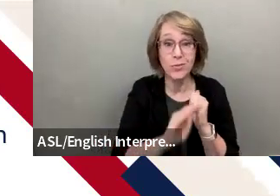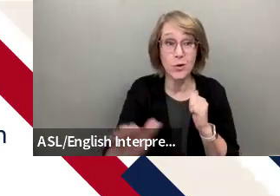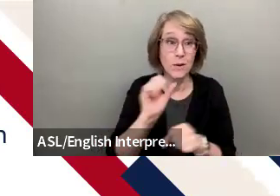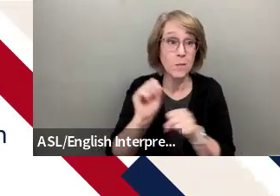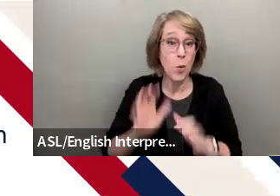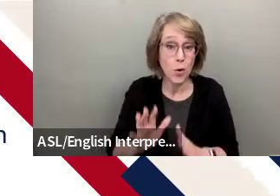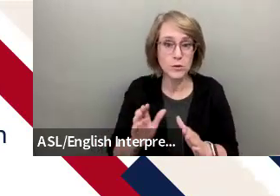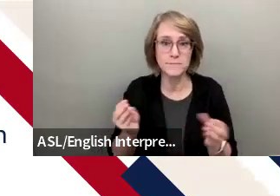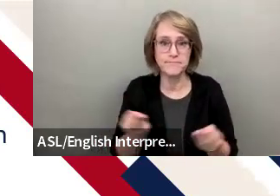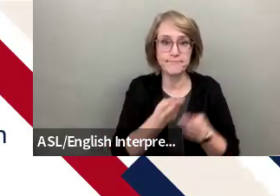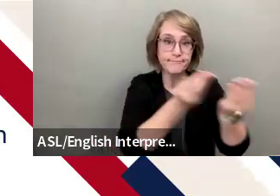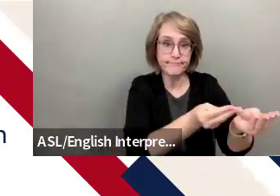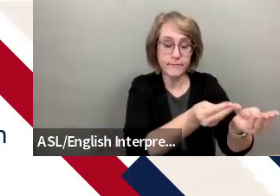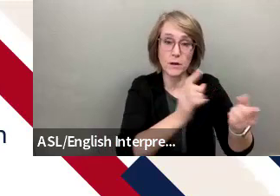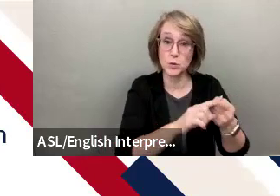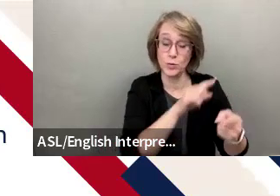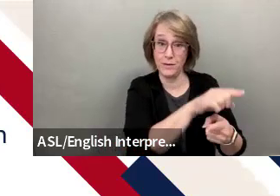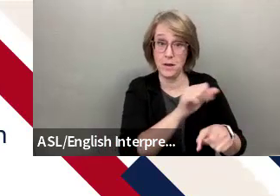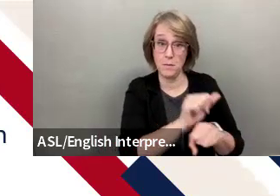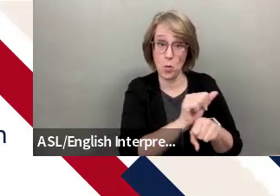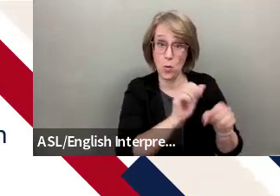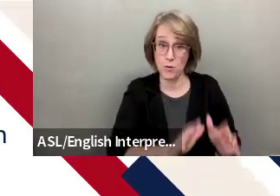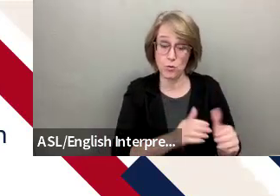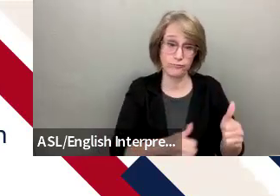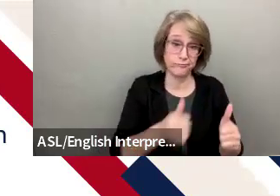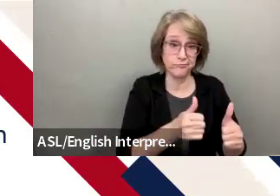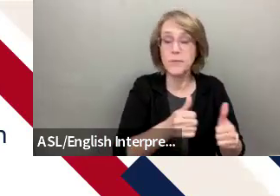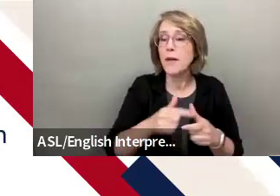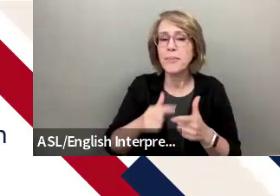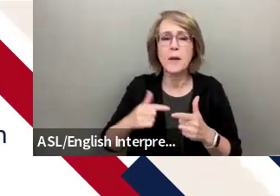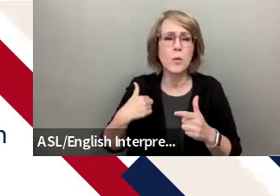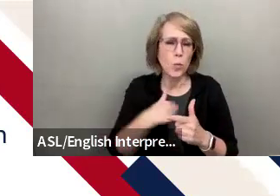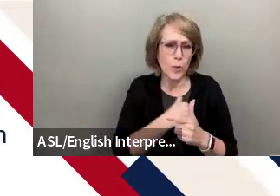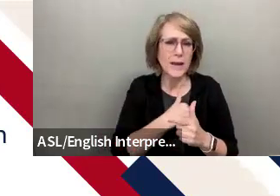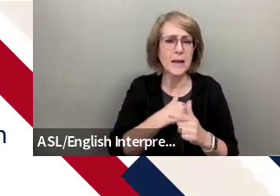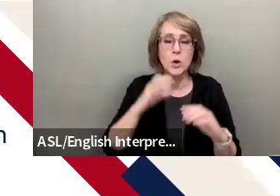OFF TO THEM AND US REGULAR COMMUNICATION SENDING WEEKLY SUMMARIES TO THE FAMILIES TO